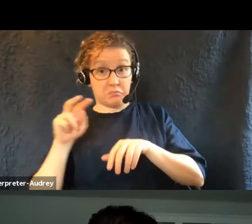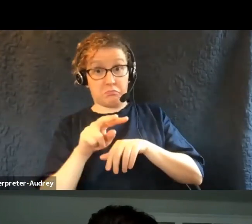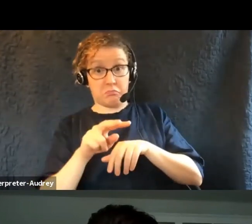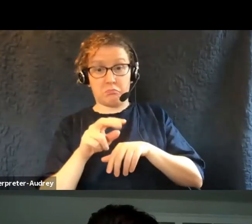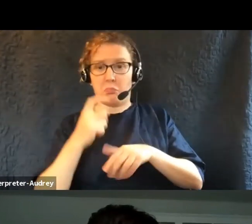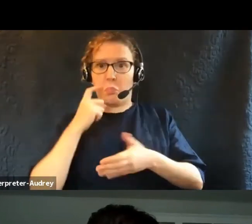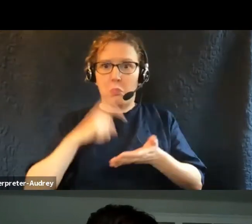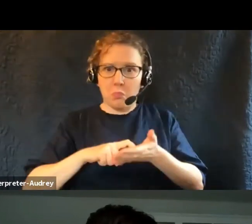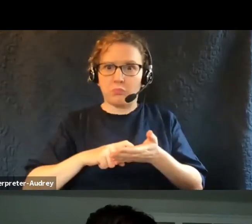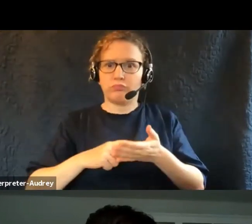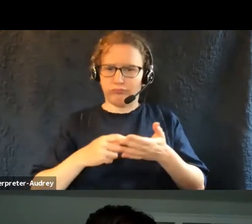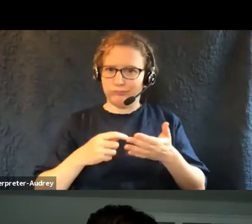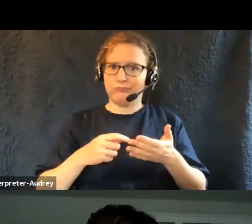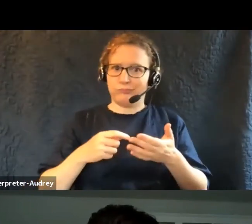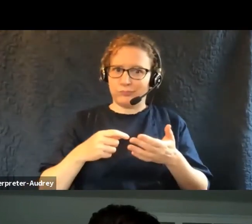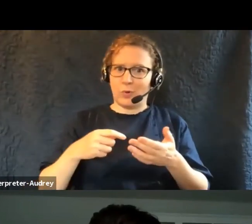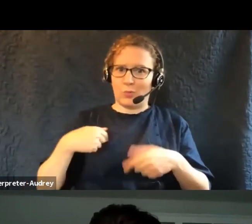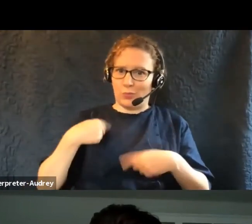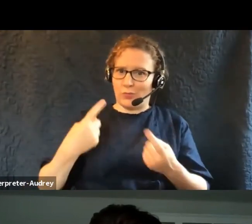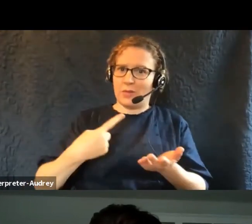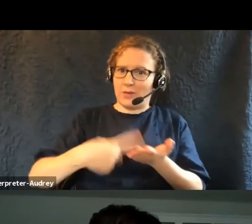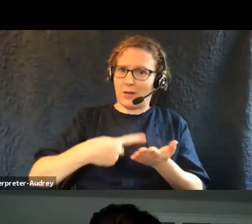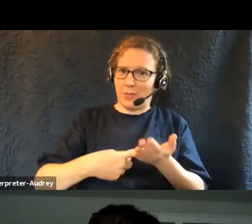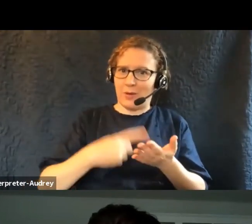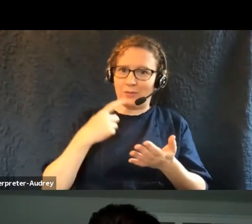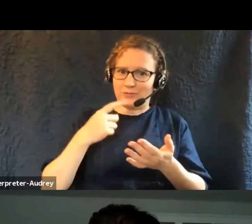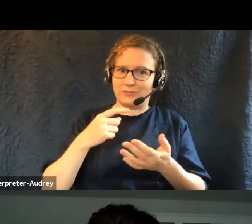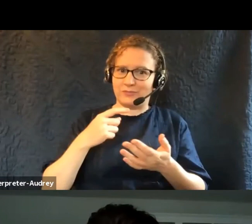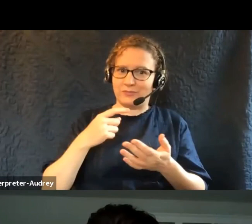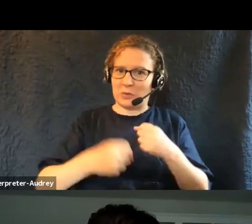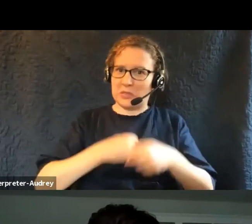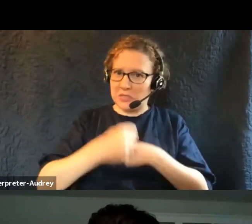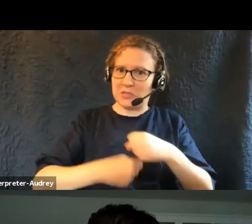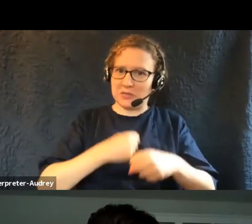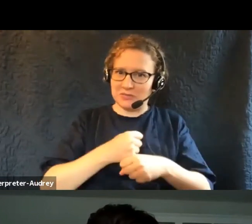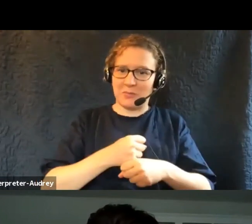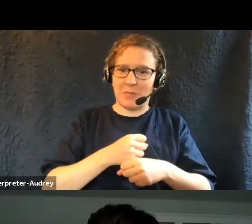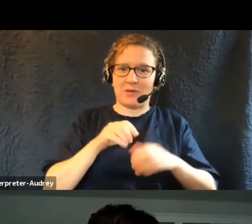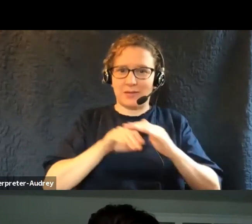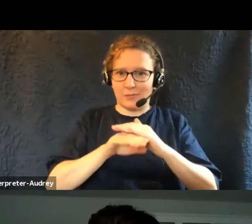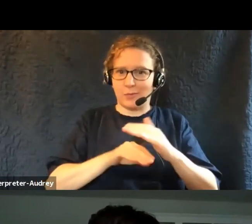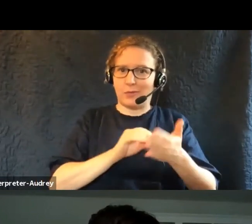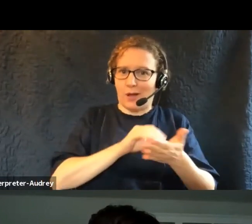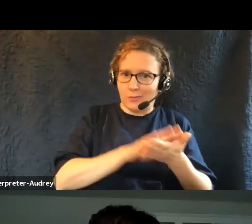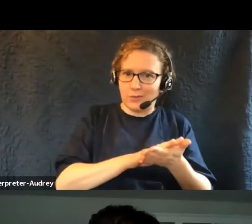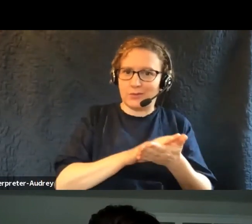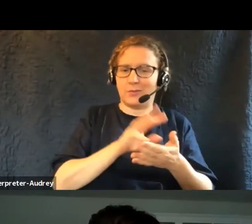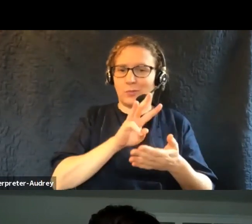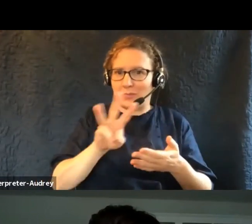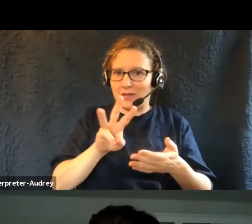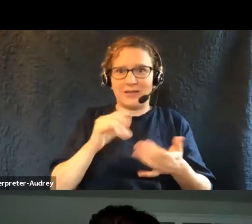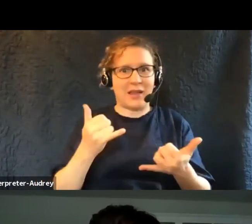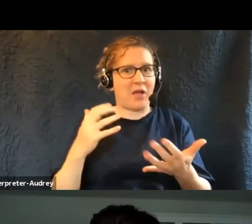about over the years related to accessible documents, websites, and this is our chance, guys.